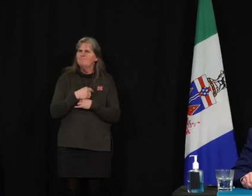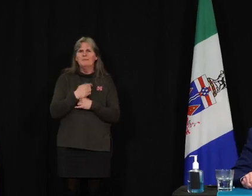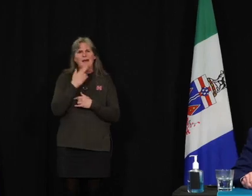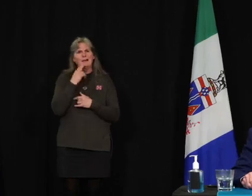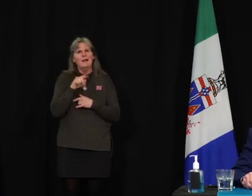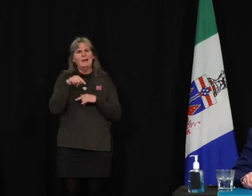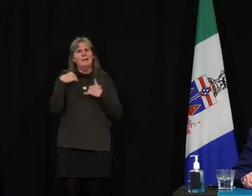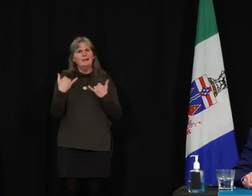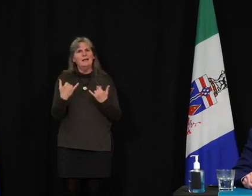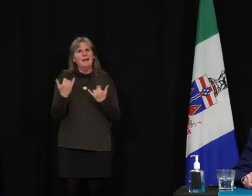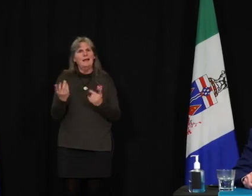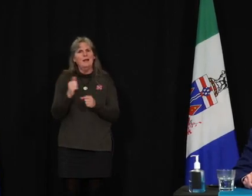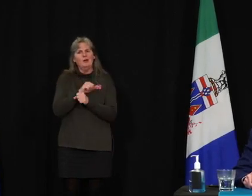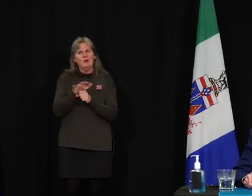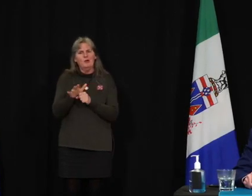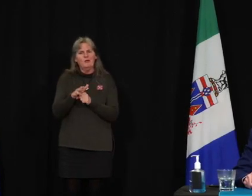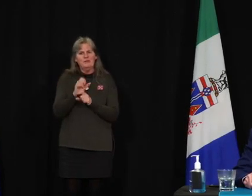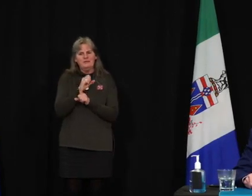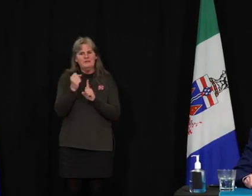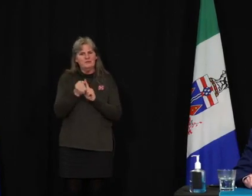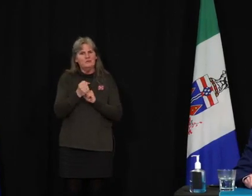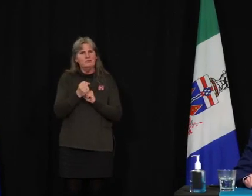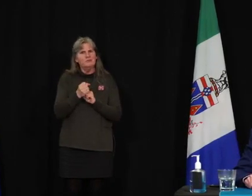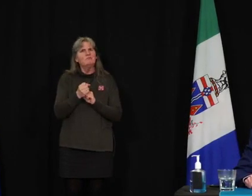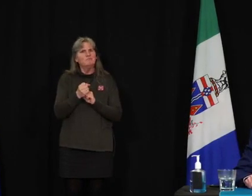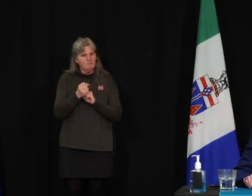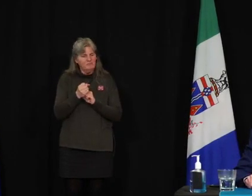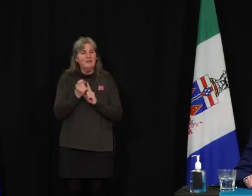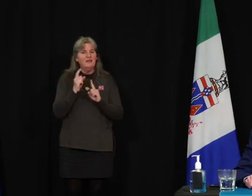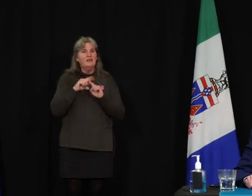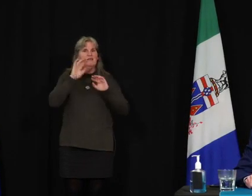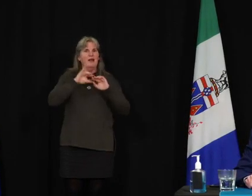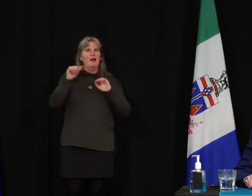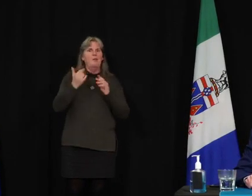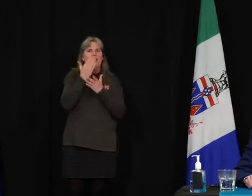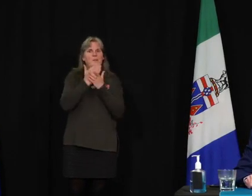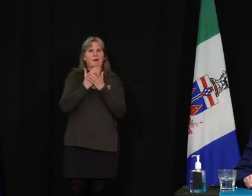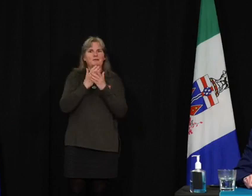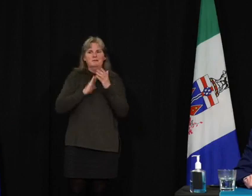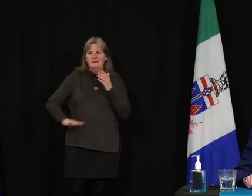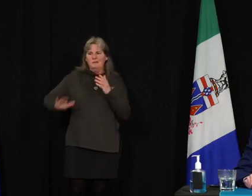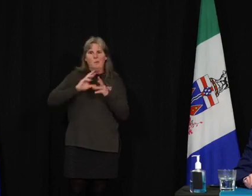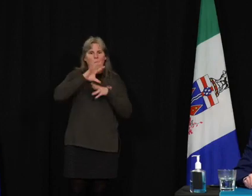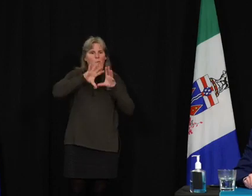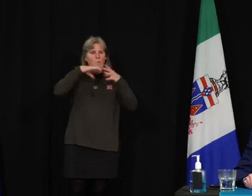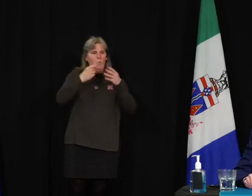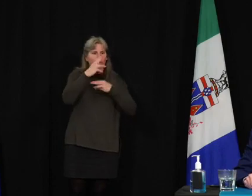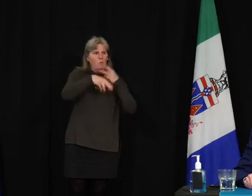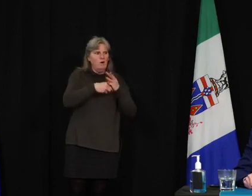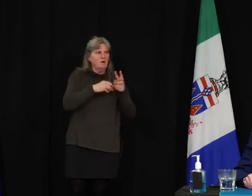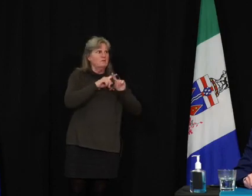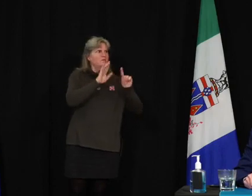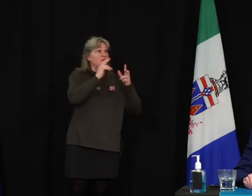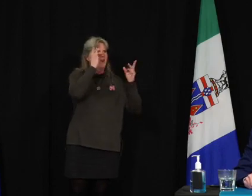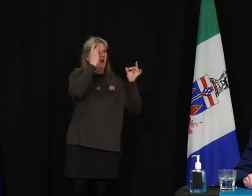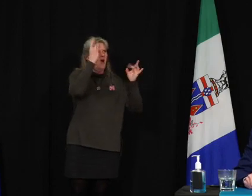is so much different than other places in the world. The sun is shining as well and the temperatures Ryan it --